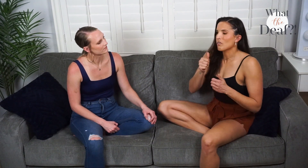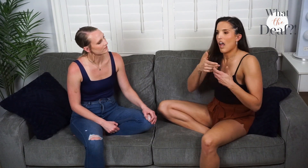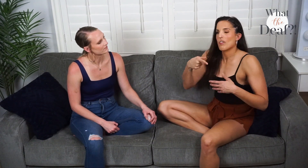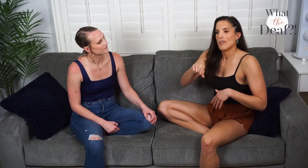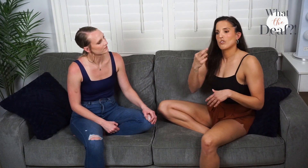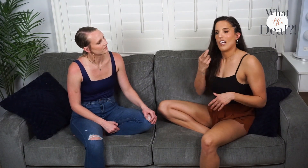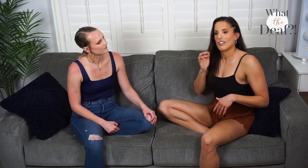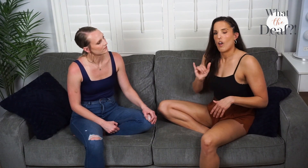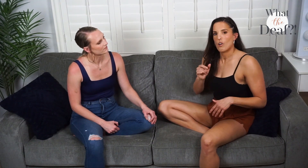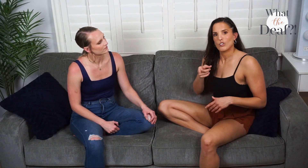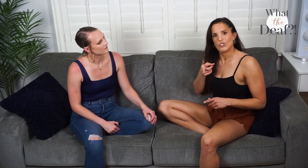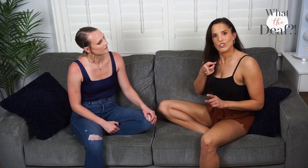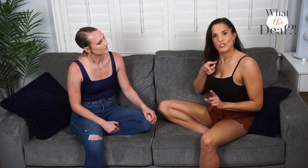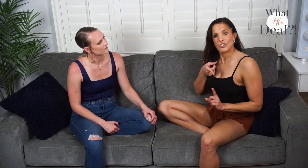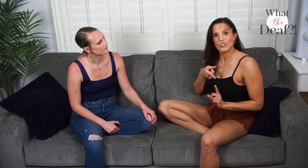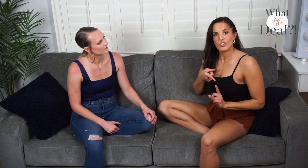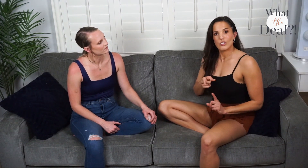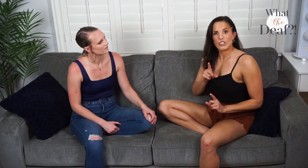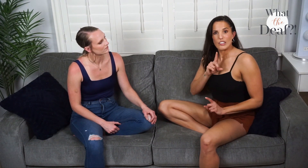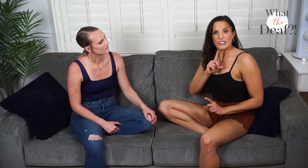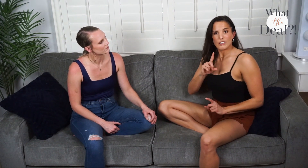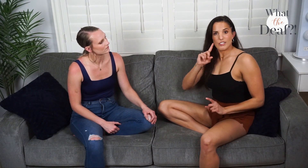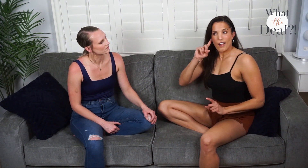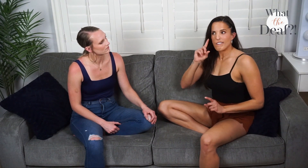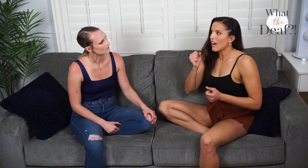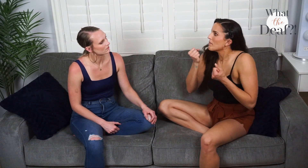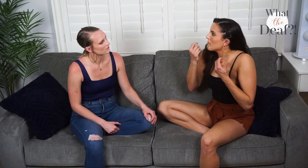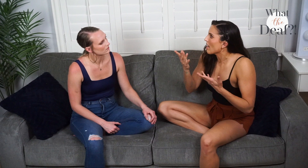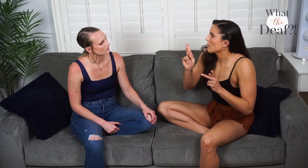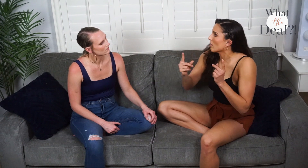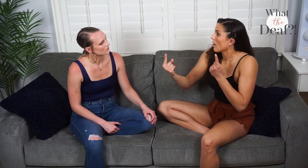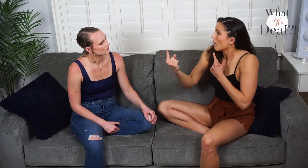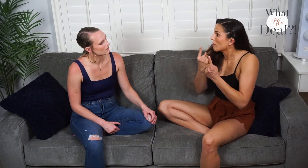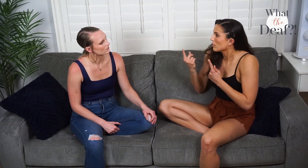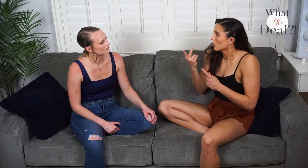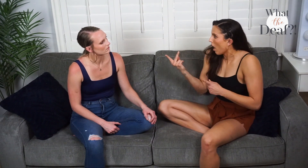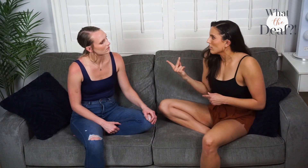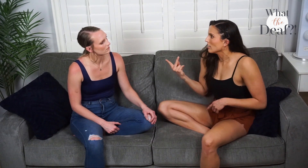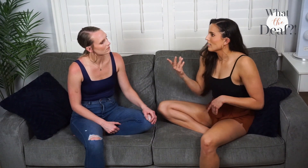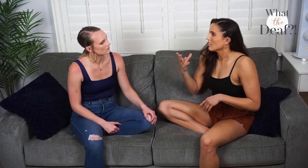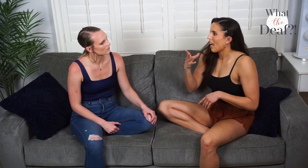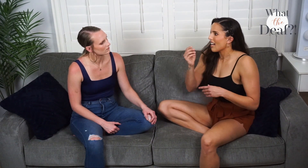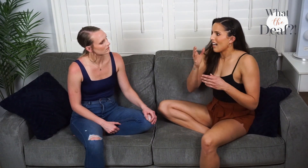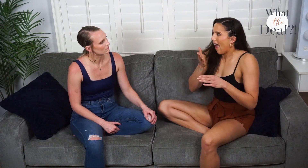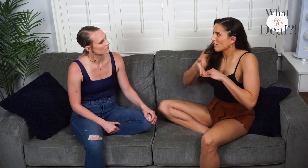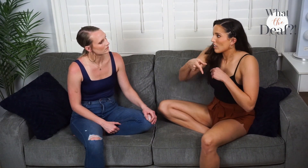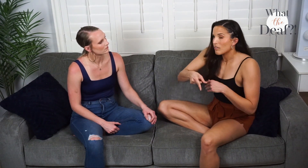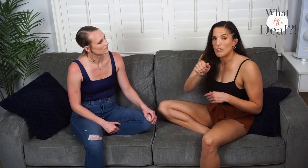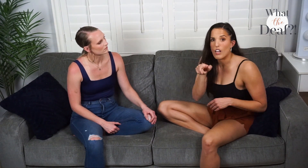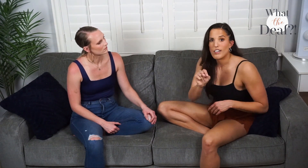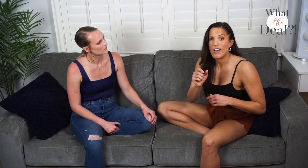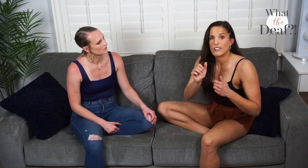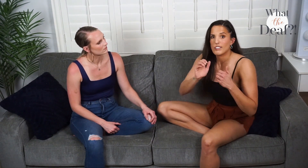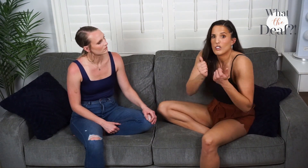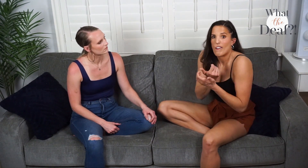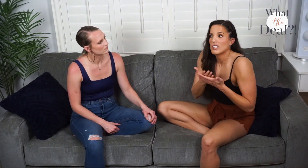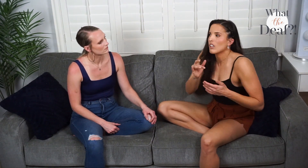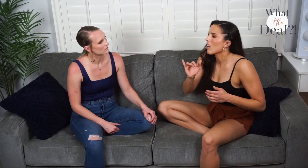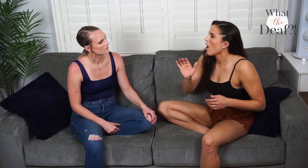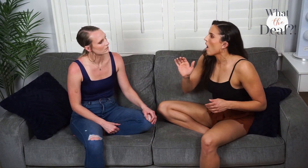But without them realizing, oh, I'm really deaf. And people have come up to us after this podcast